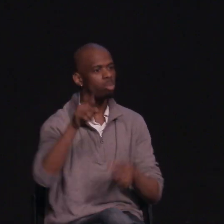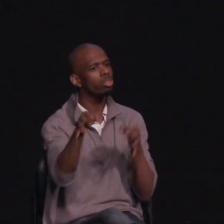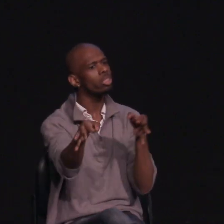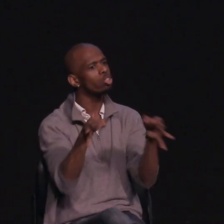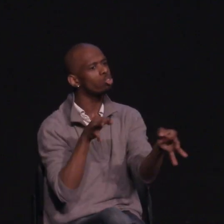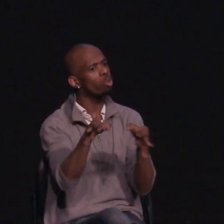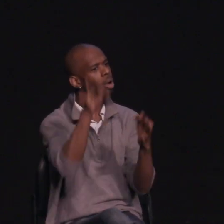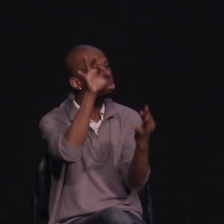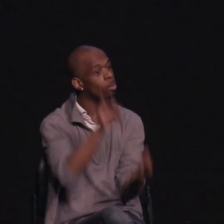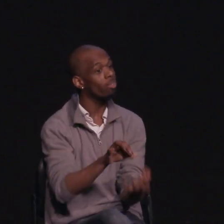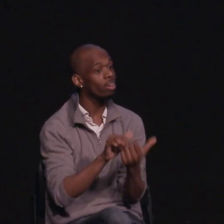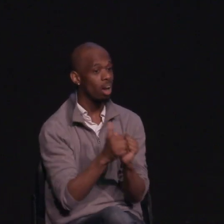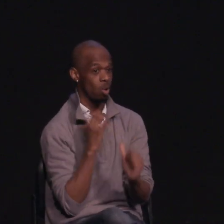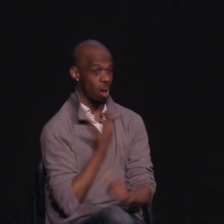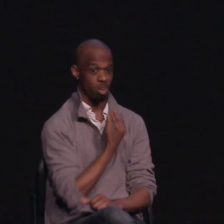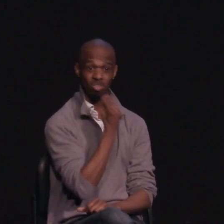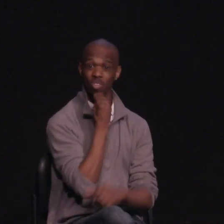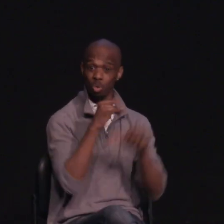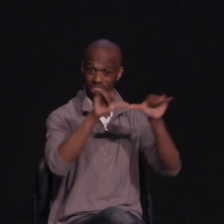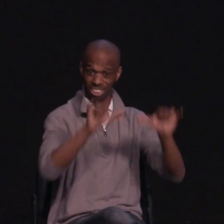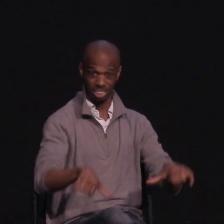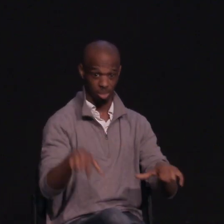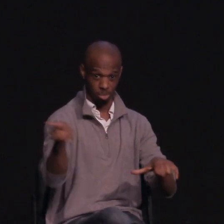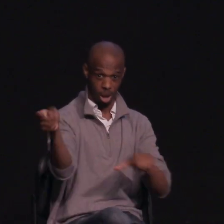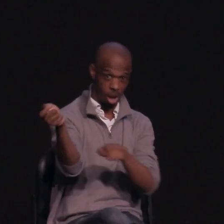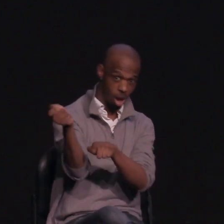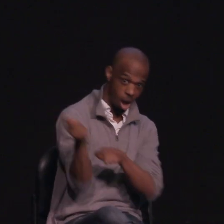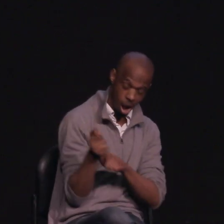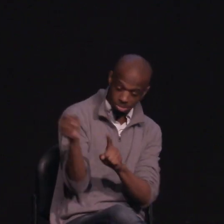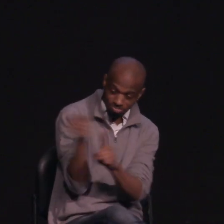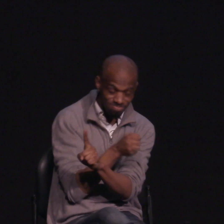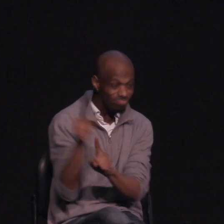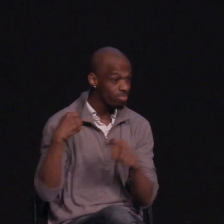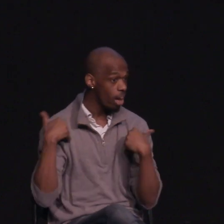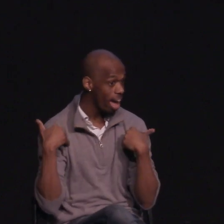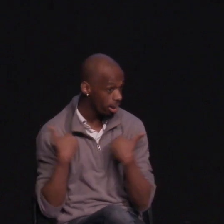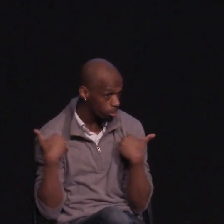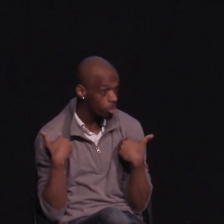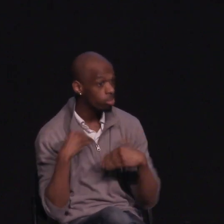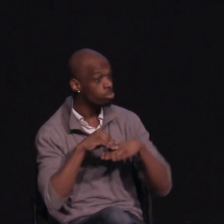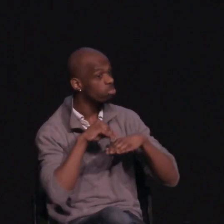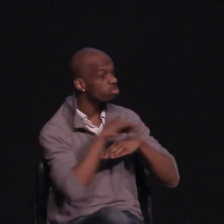industrialized food system brutalizes animals, negatively impacts individual and public health and